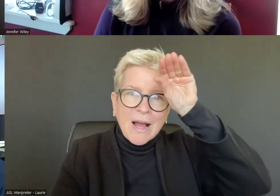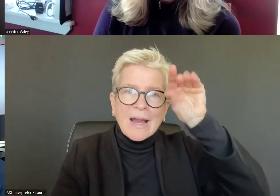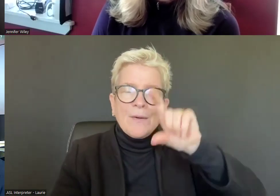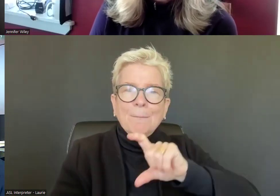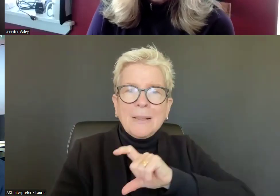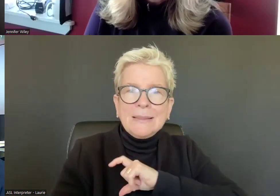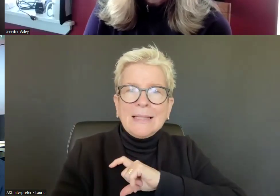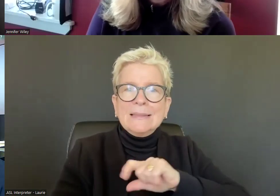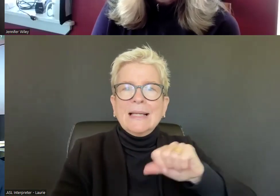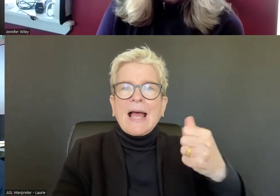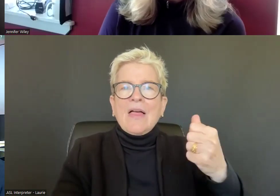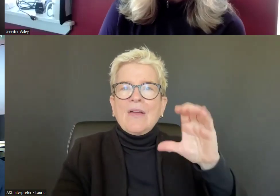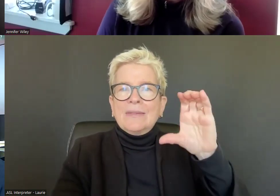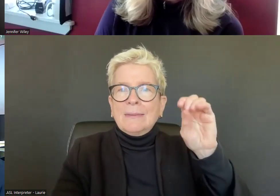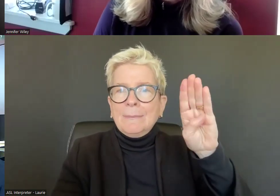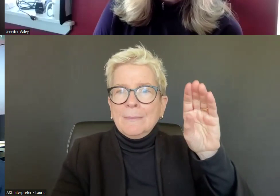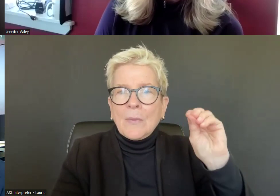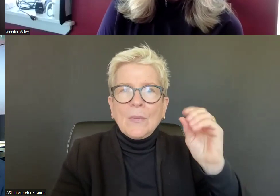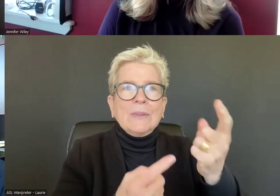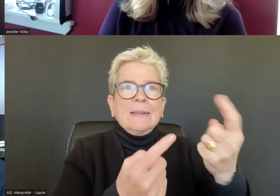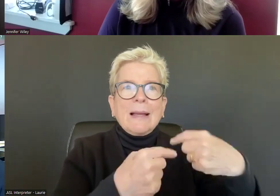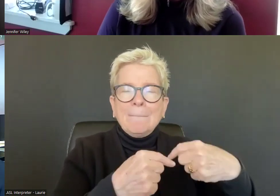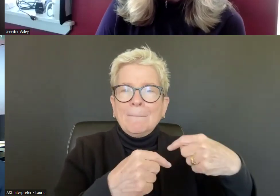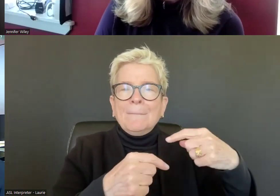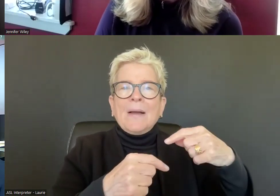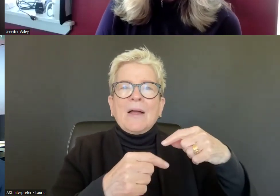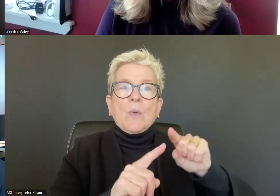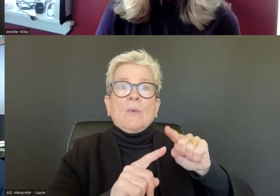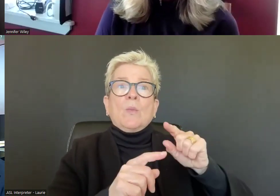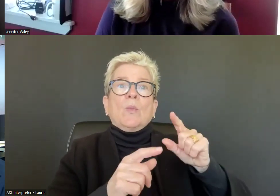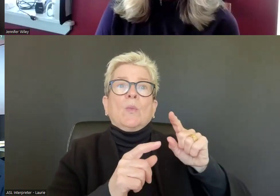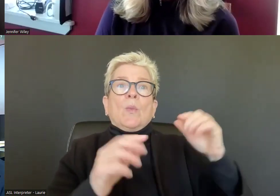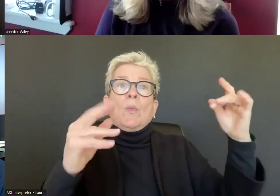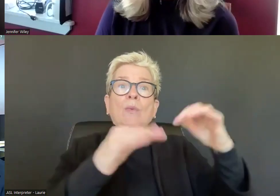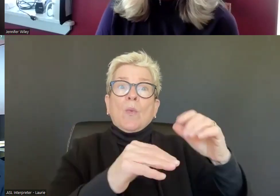Community Based organizations, and we go out to the park and that's always kind